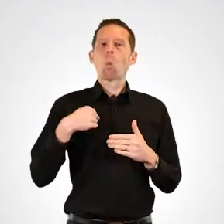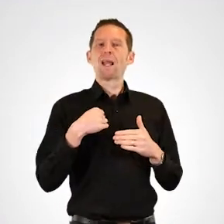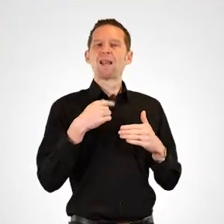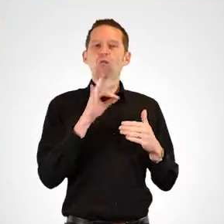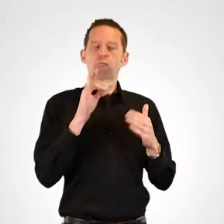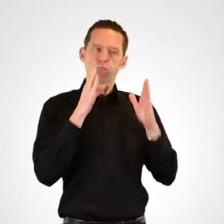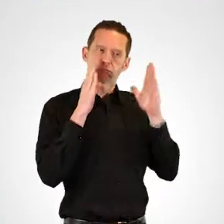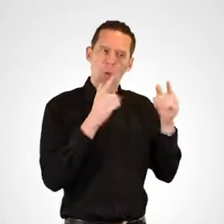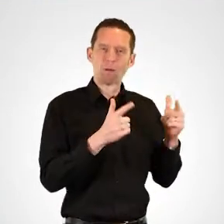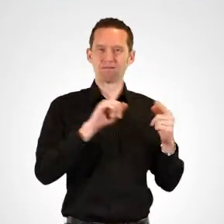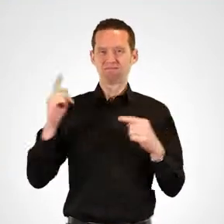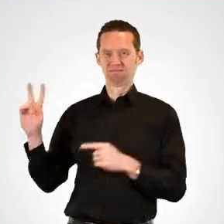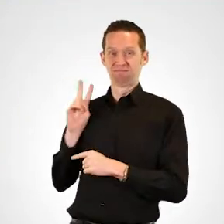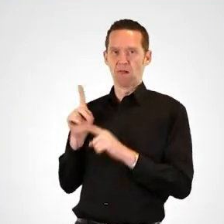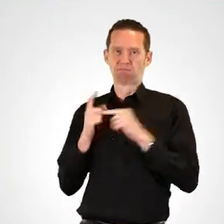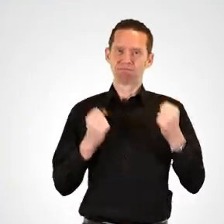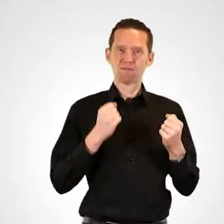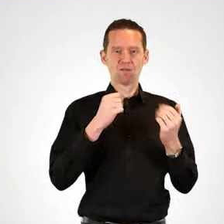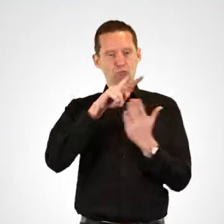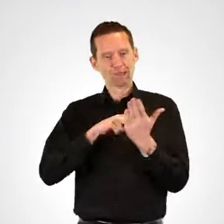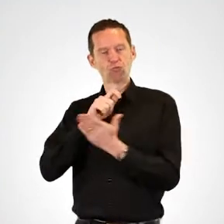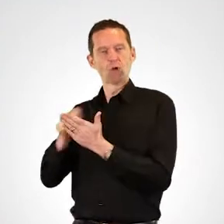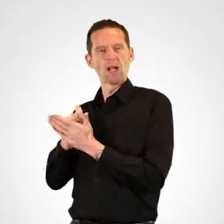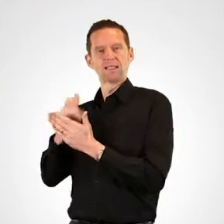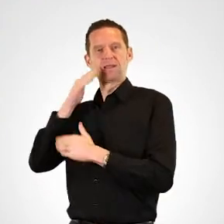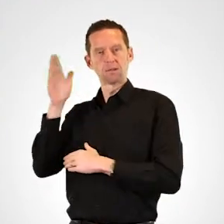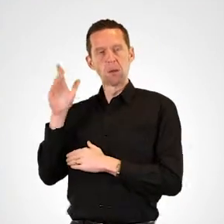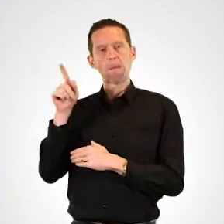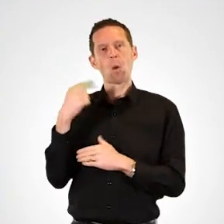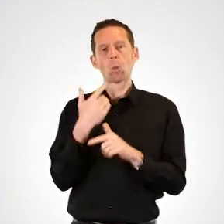because we're the reading and the writing people, we want to talk a little bit about what happens